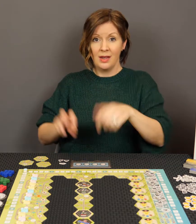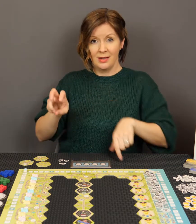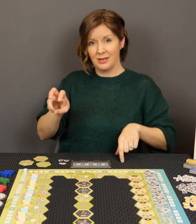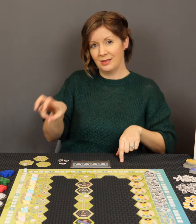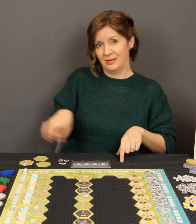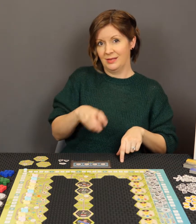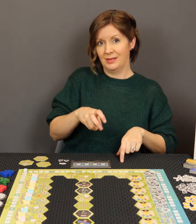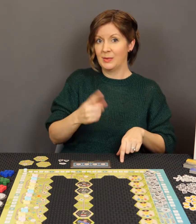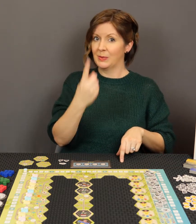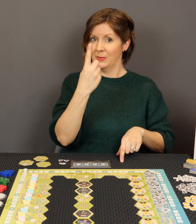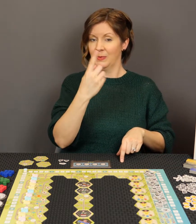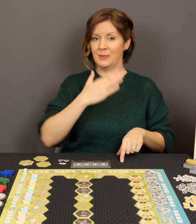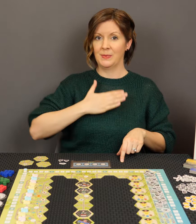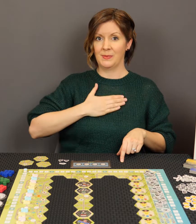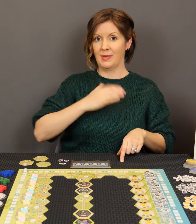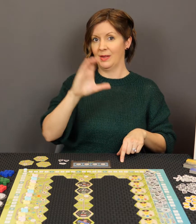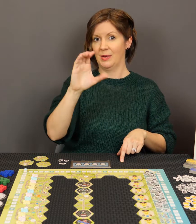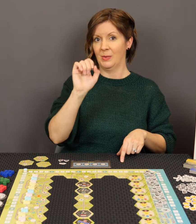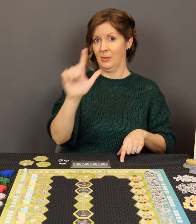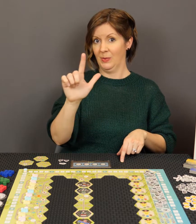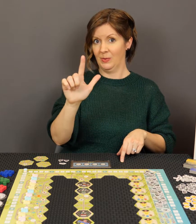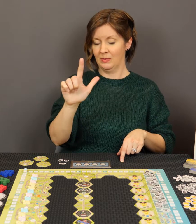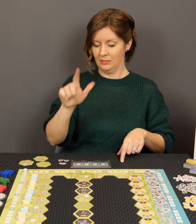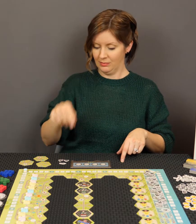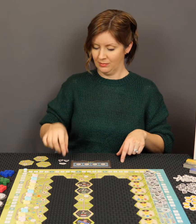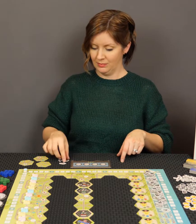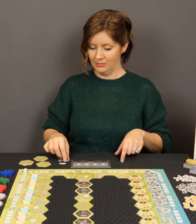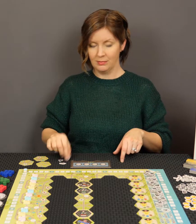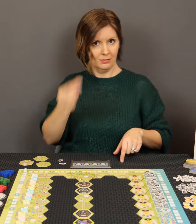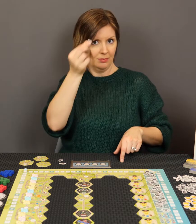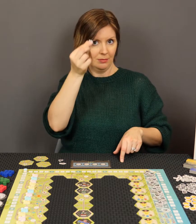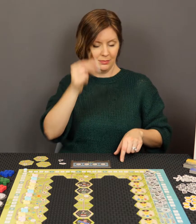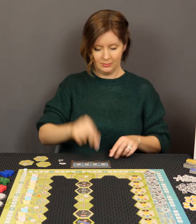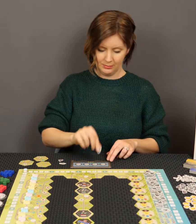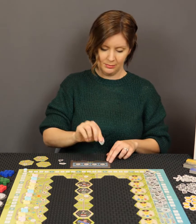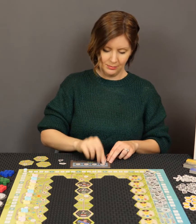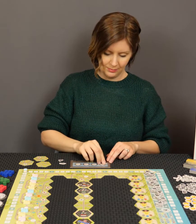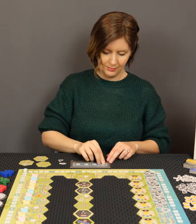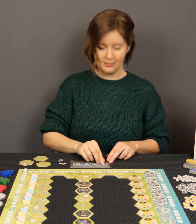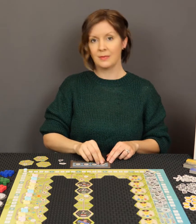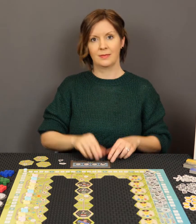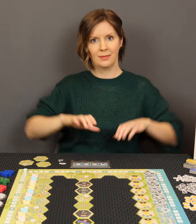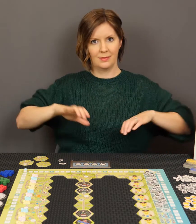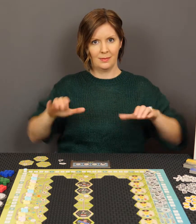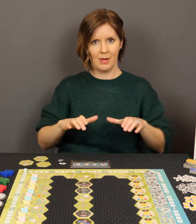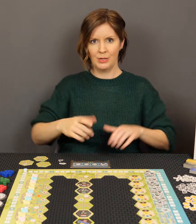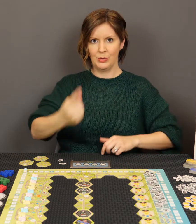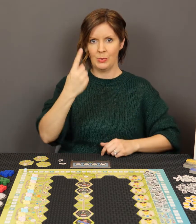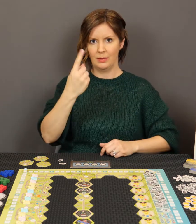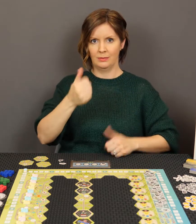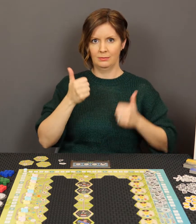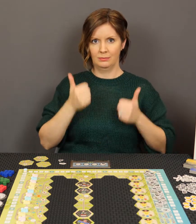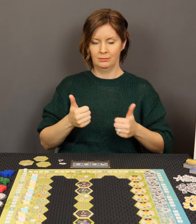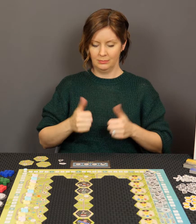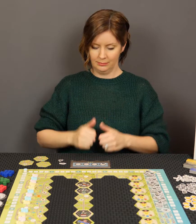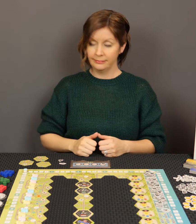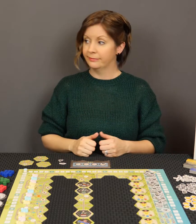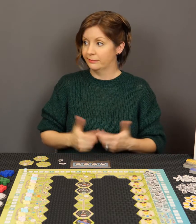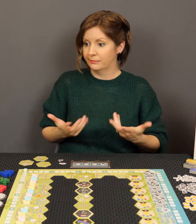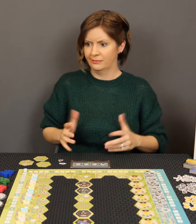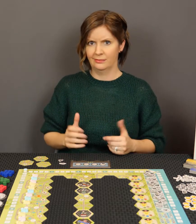I can transfer 1 of my coal tokens and put it down on action 1.